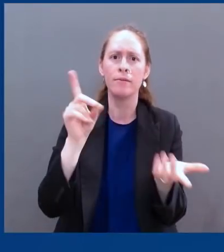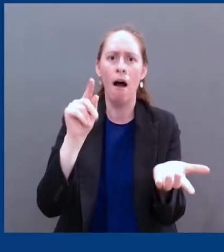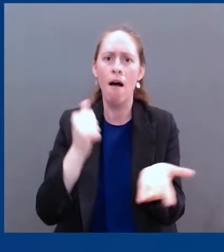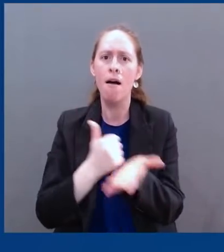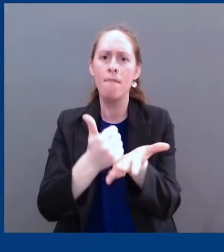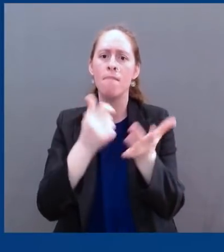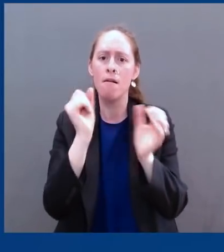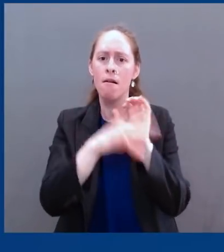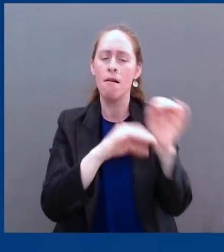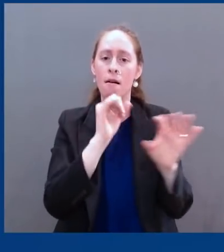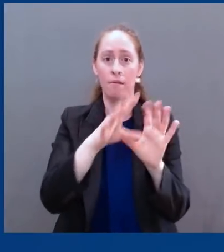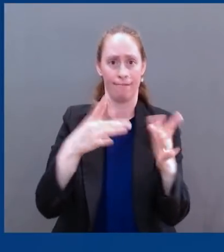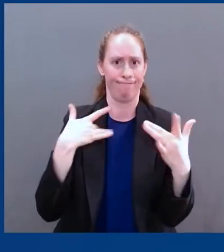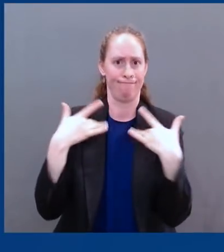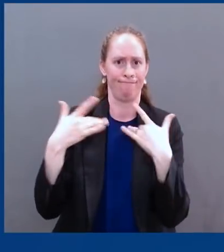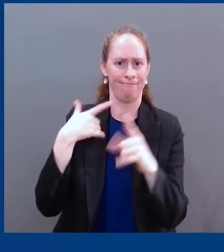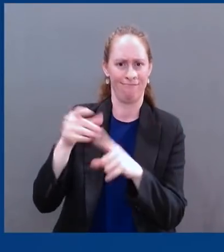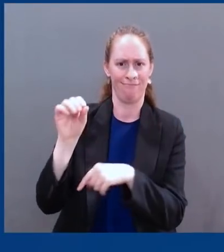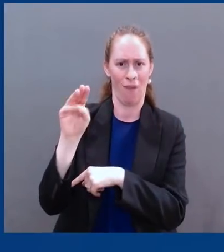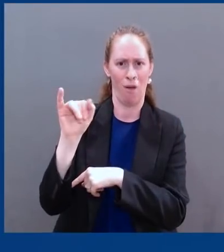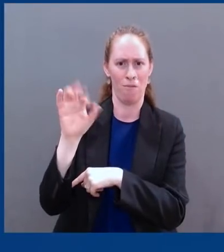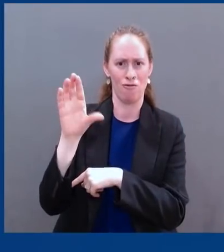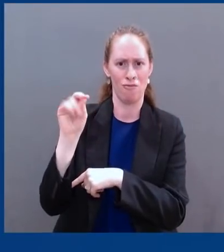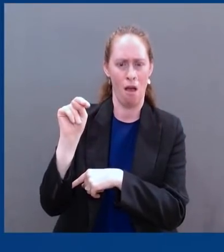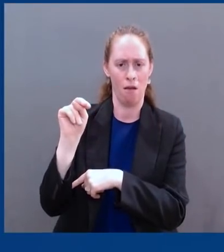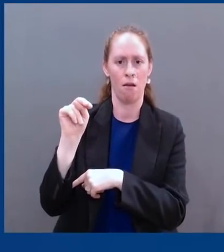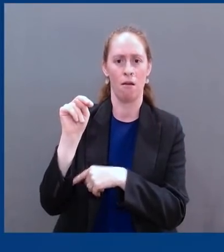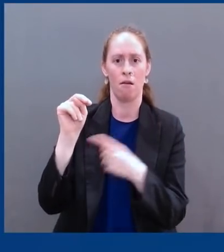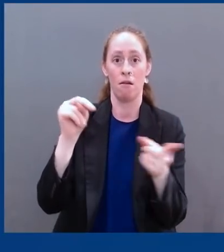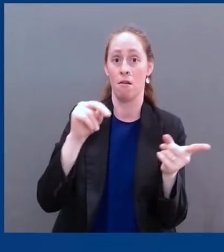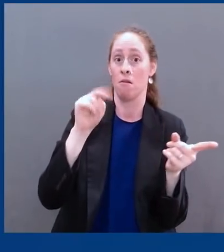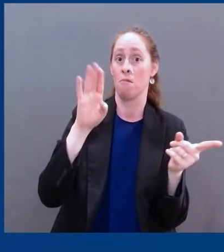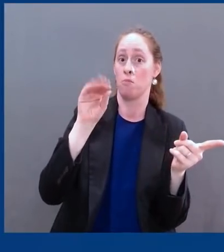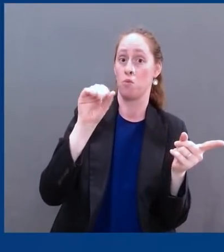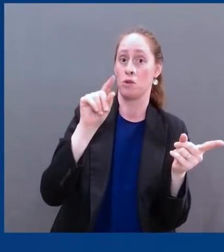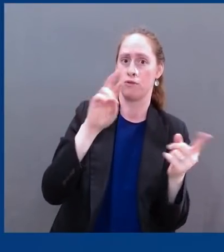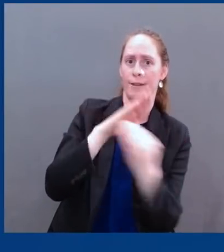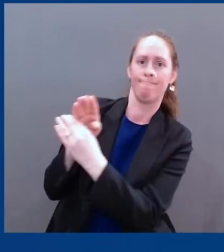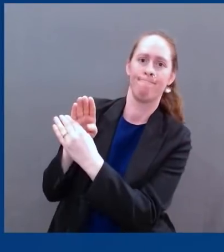boosters are extremely important. So that is a deficit that we are trying to correct.